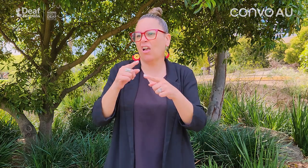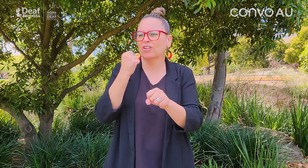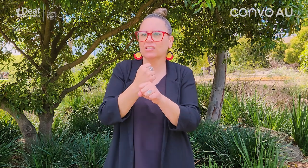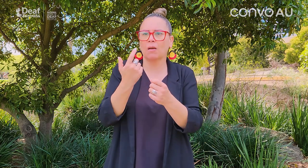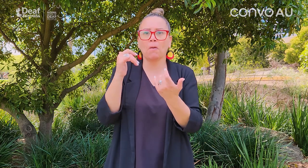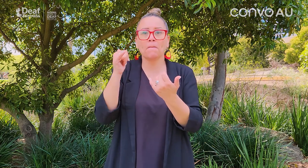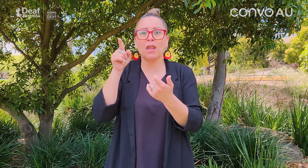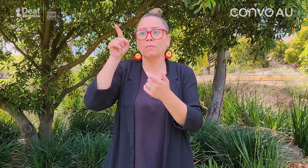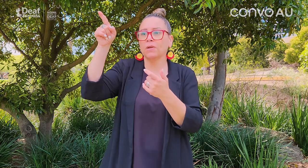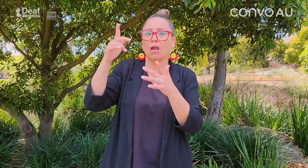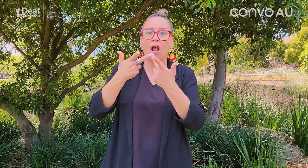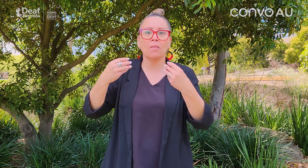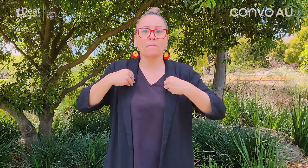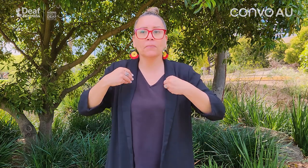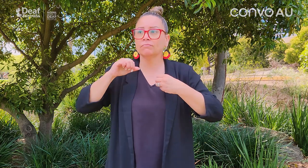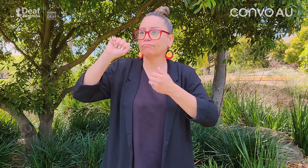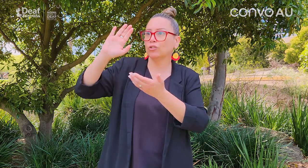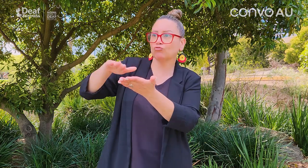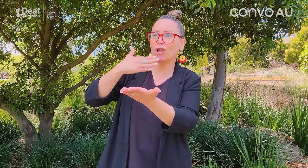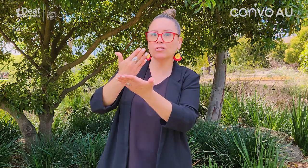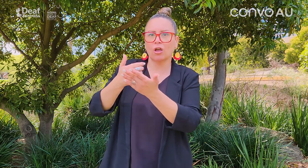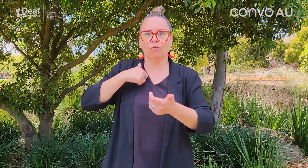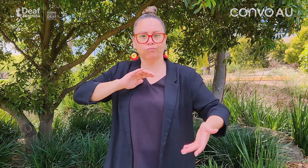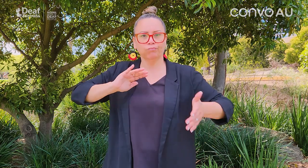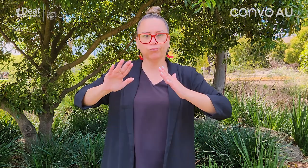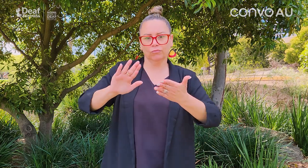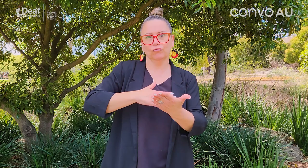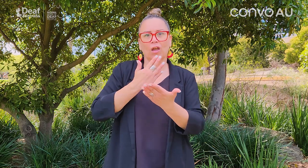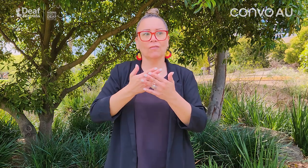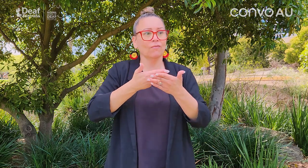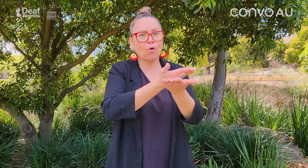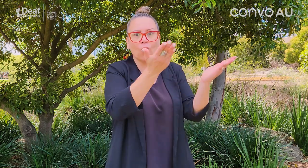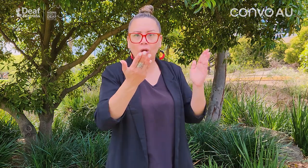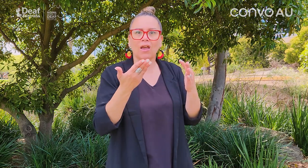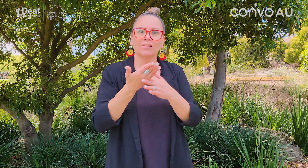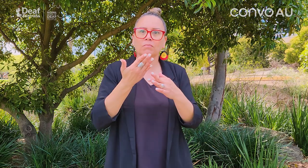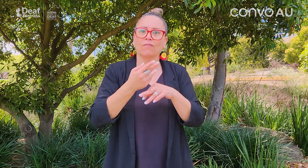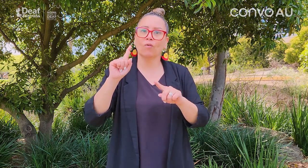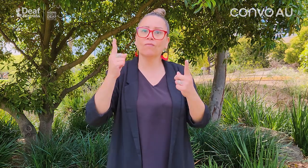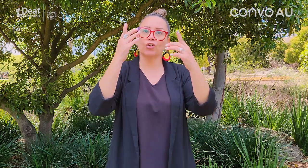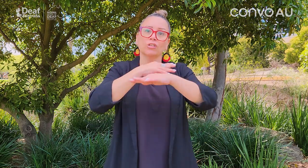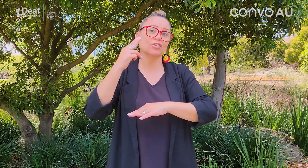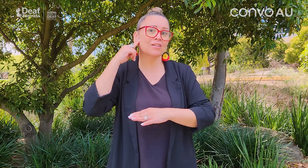we can work to make those resources accessible in Sign language for First Nations Deaf people to understand.